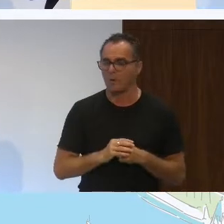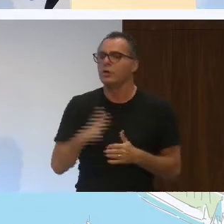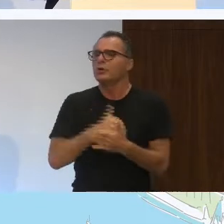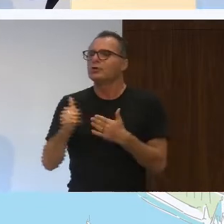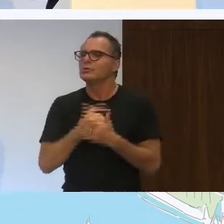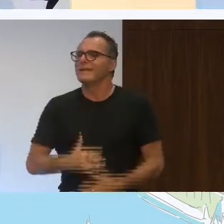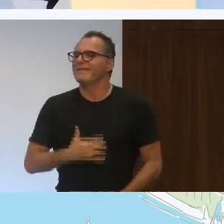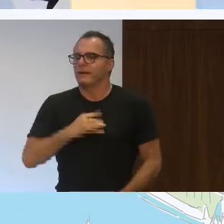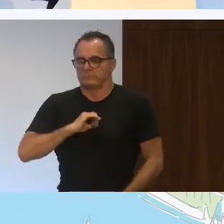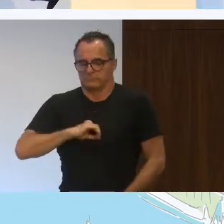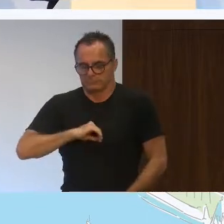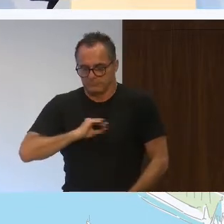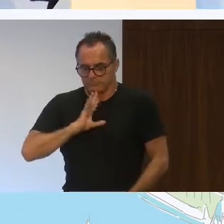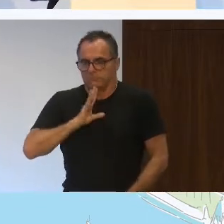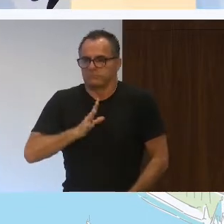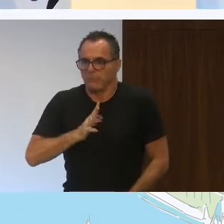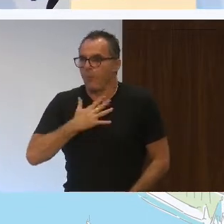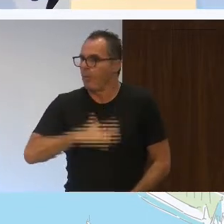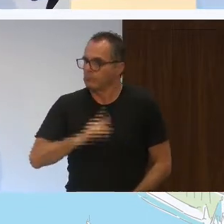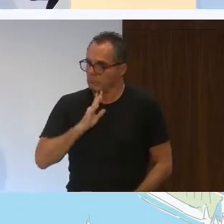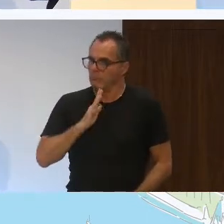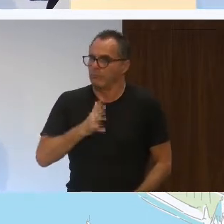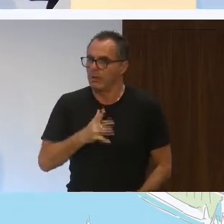They used to feel nausea and they get movement sensitivity.